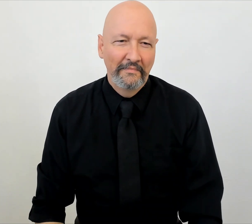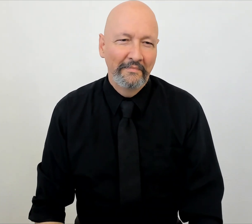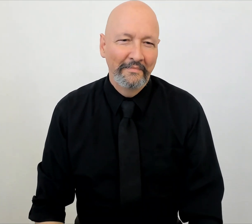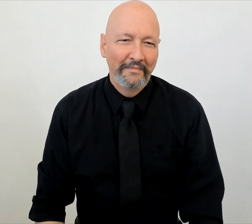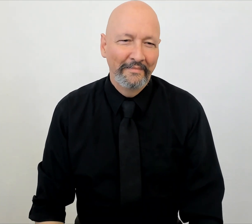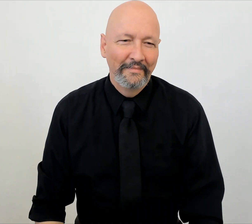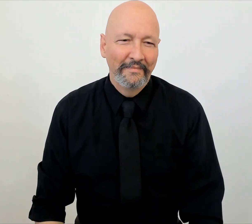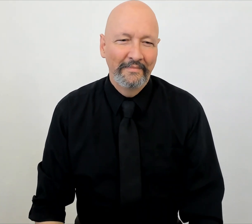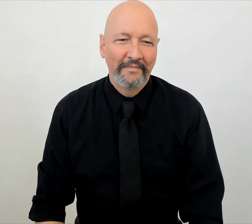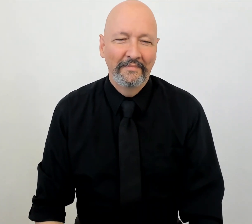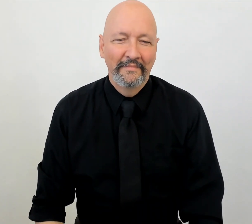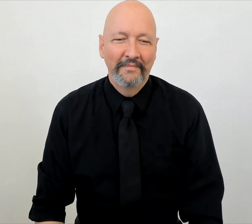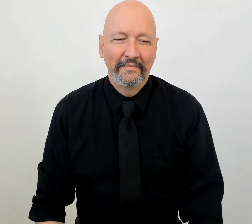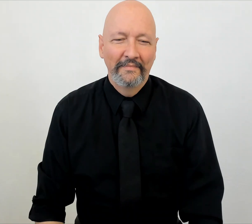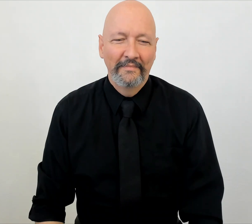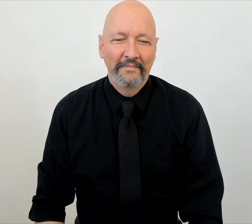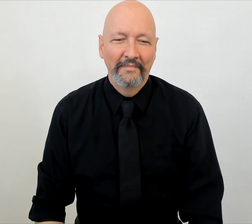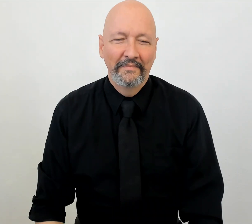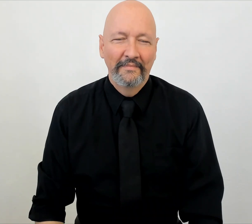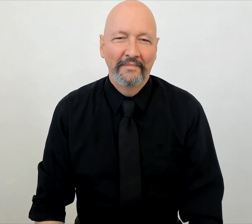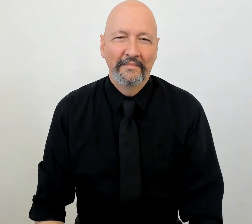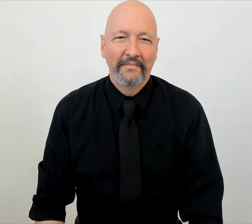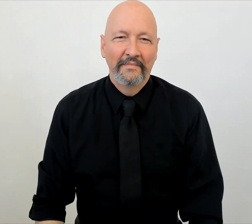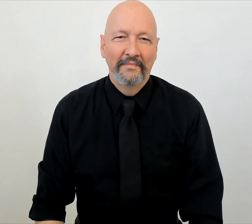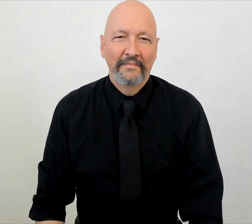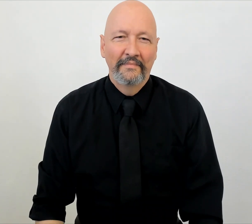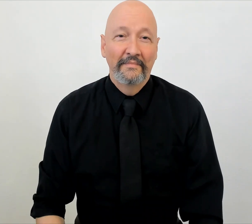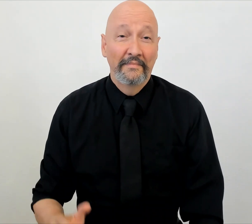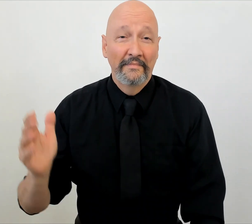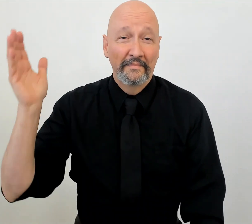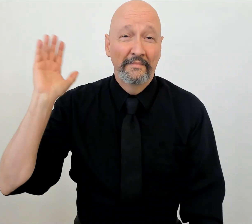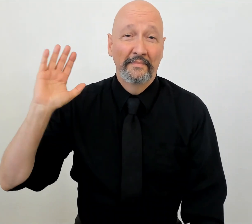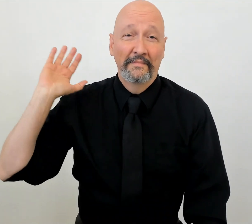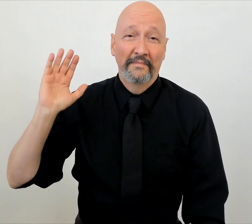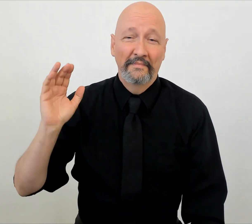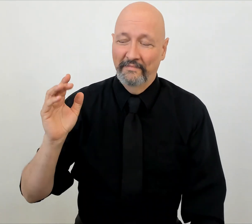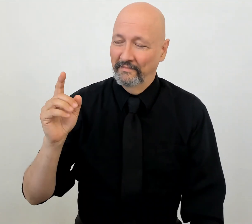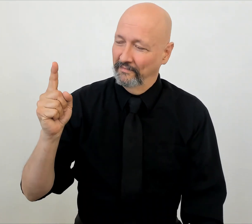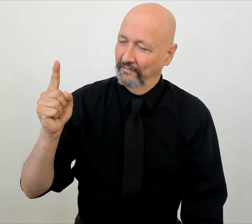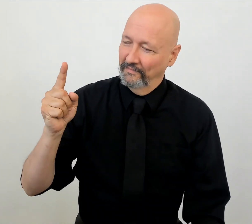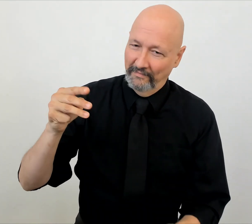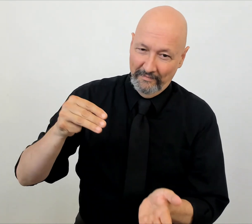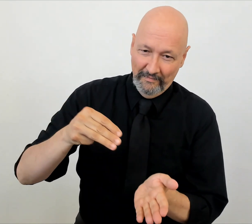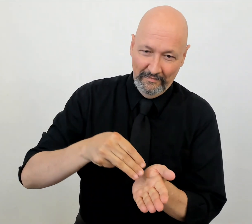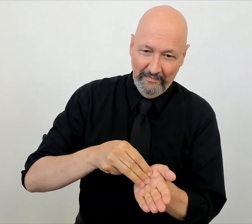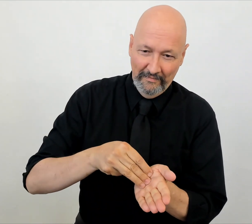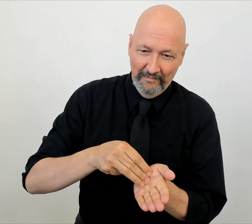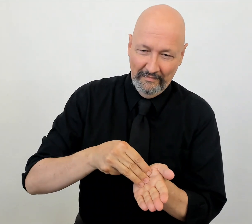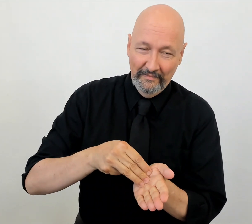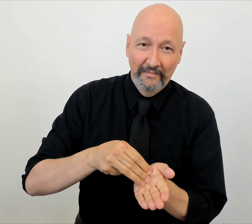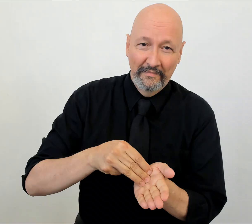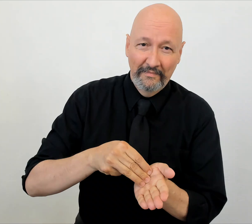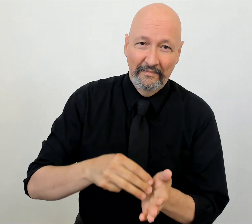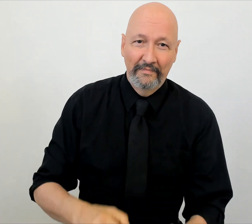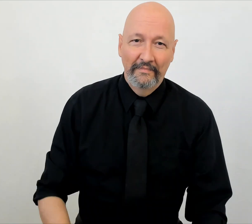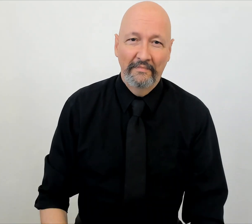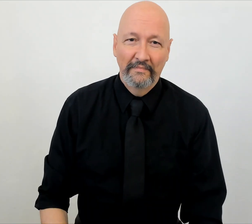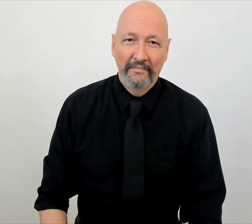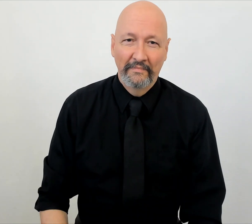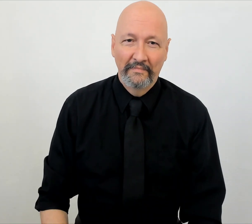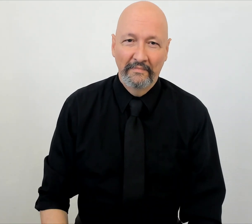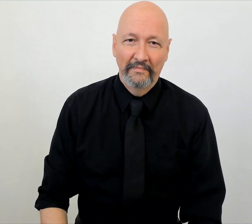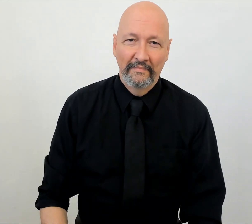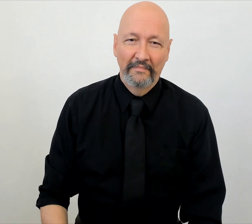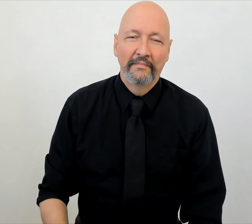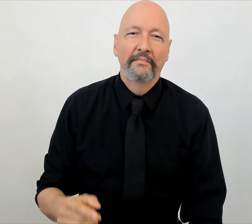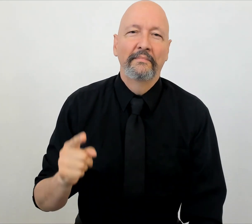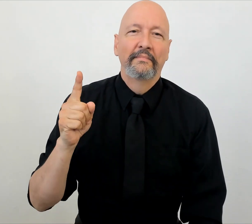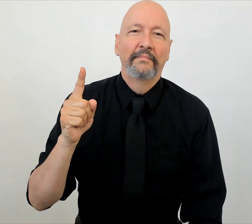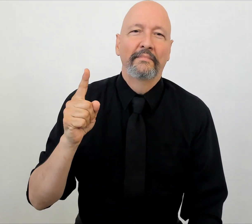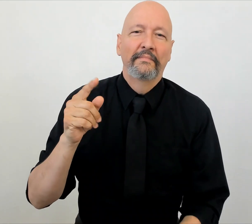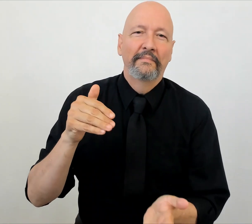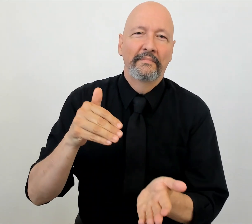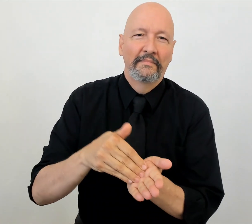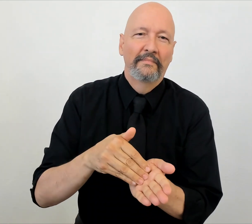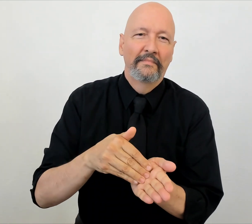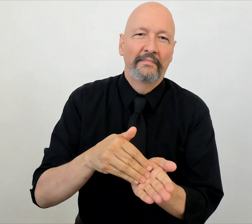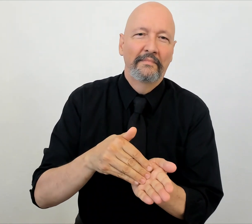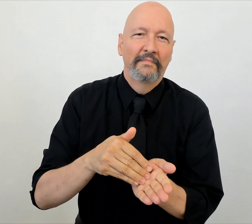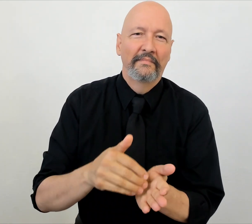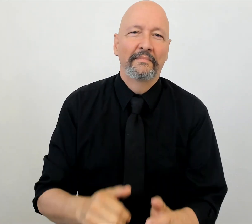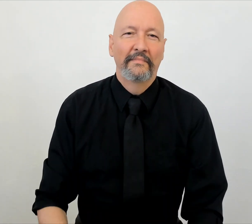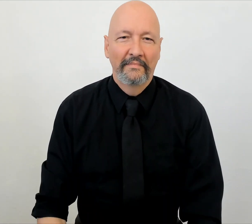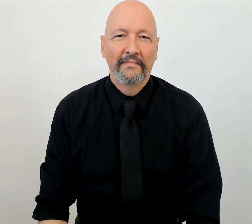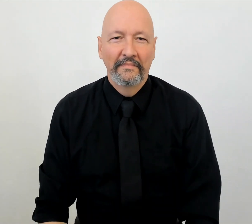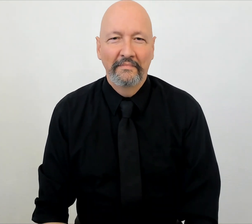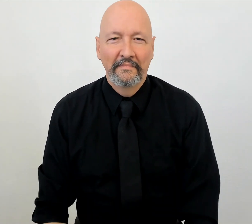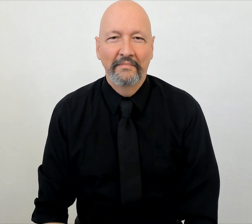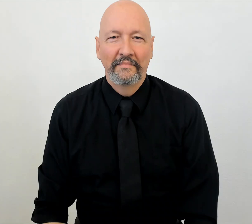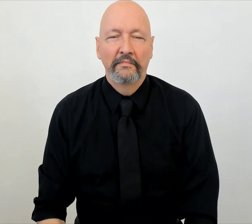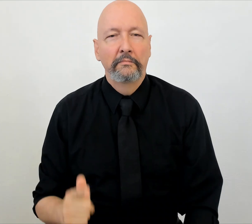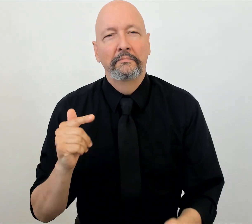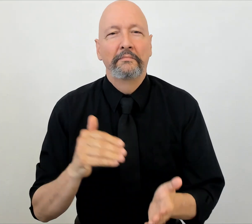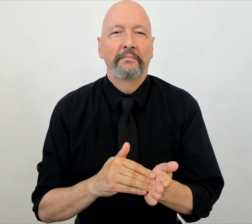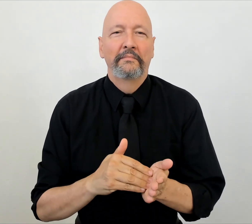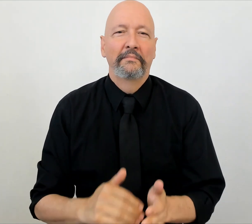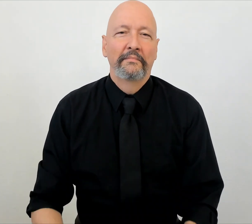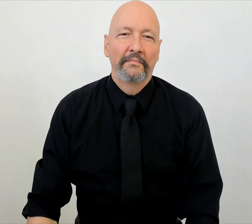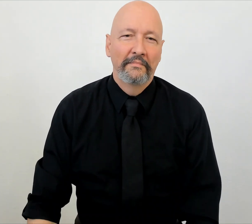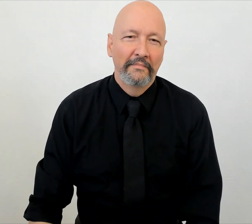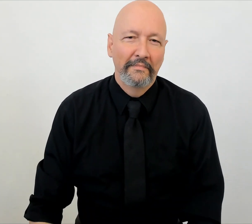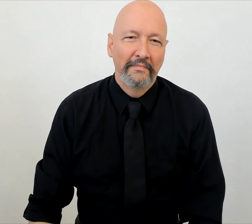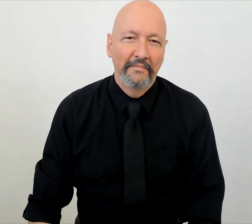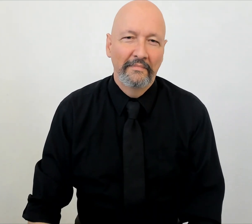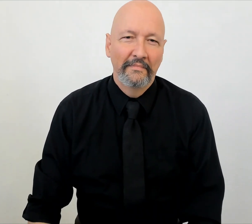The ASL sign for thousand is based on the Roman numeral "M" that evolved into a bent hand.